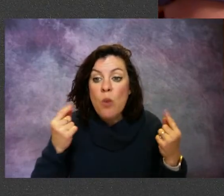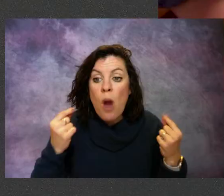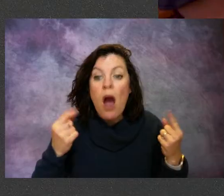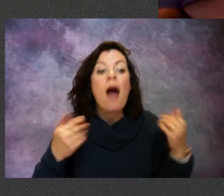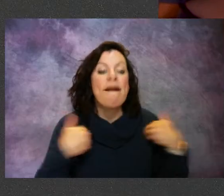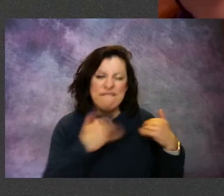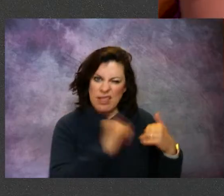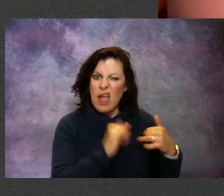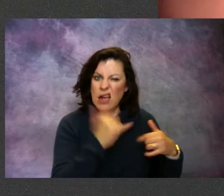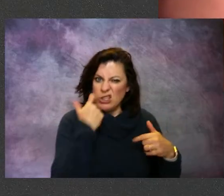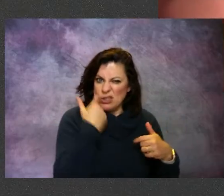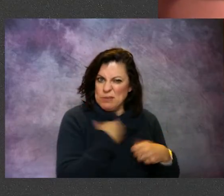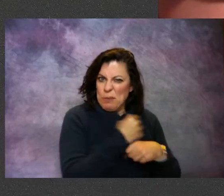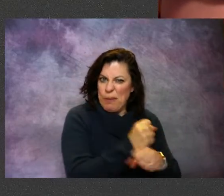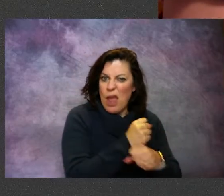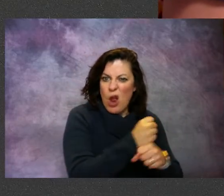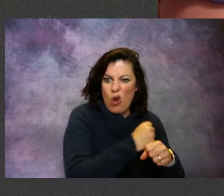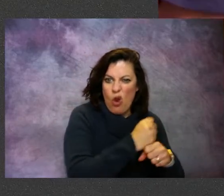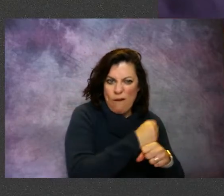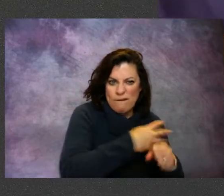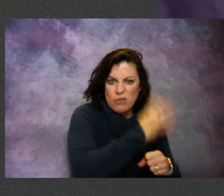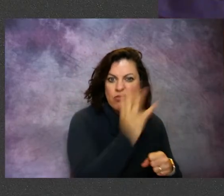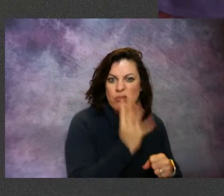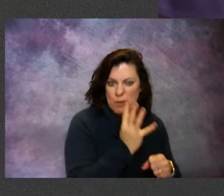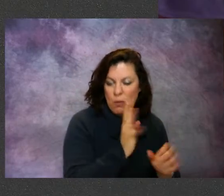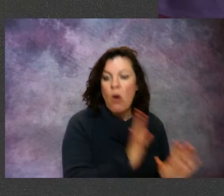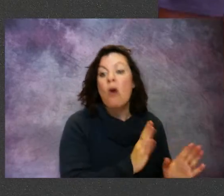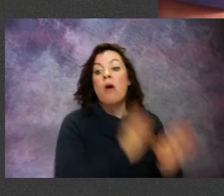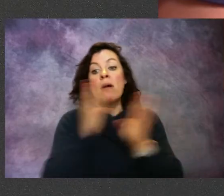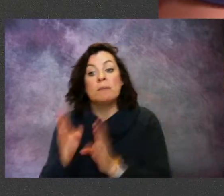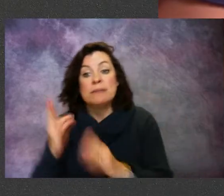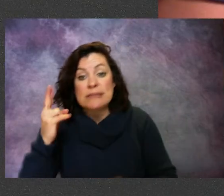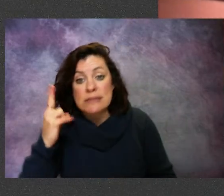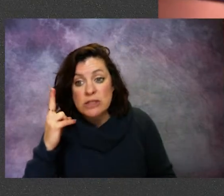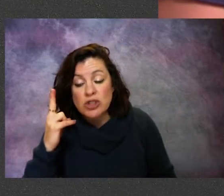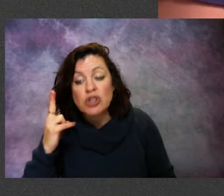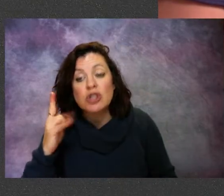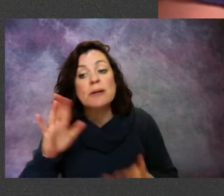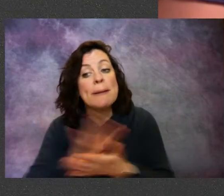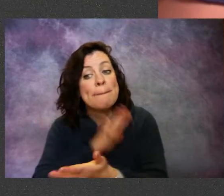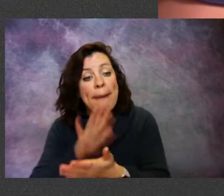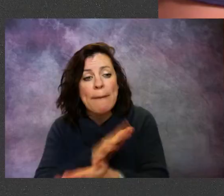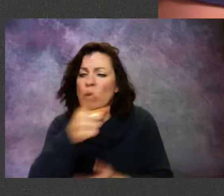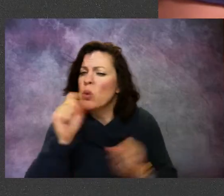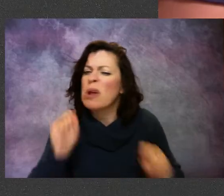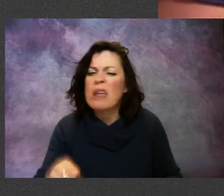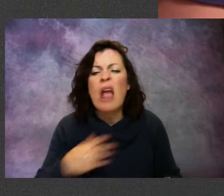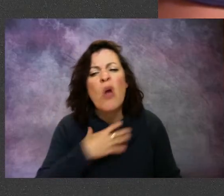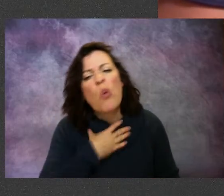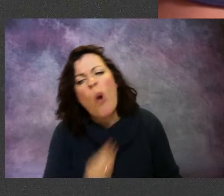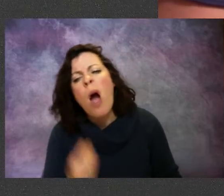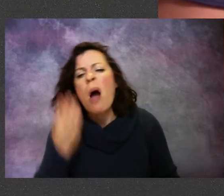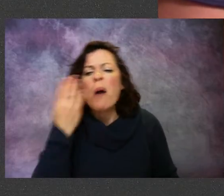are a pair of scissors, a piece of paper, it can be white or blue or whatever color you have,